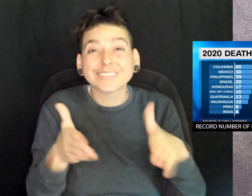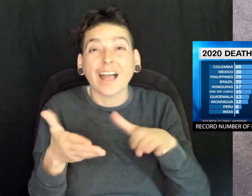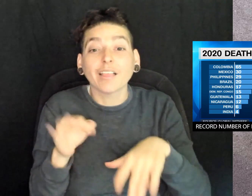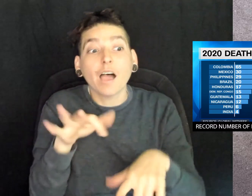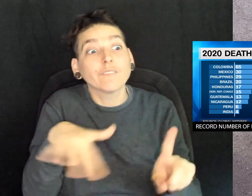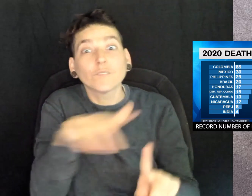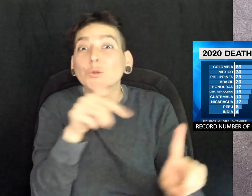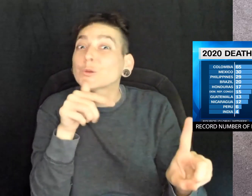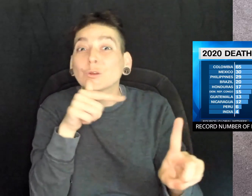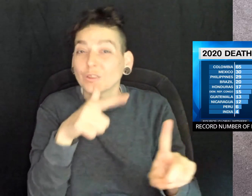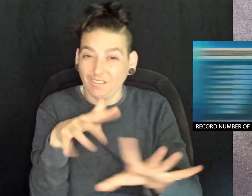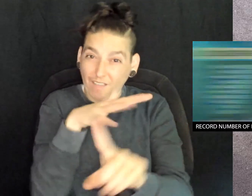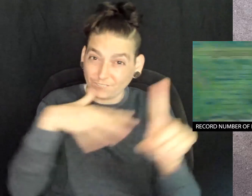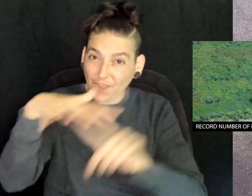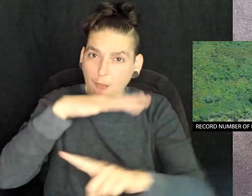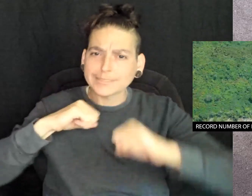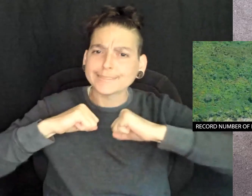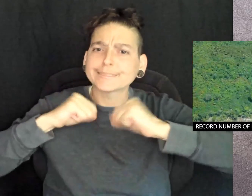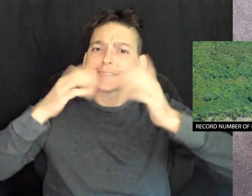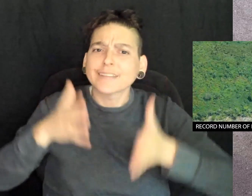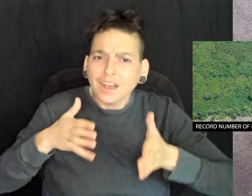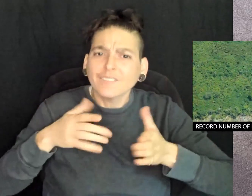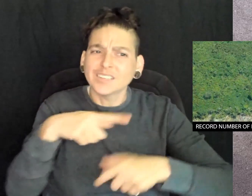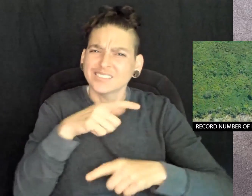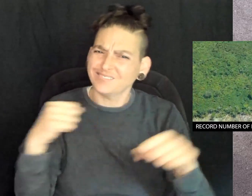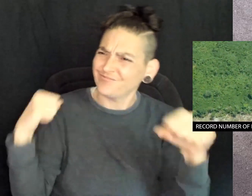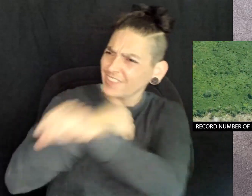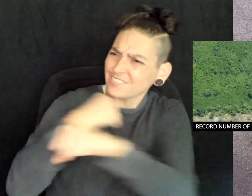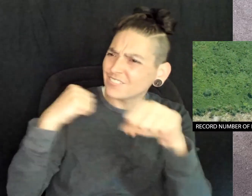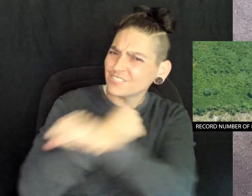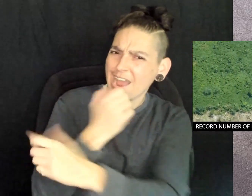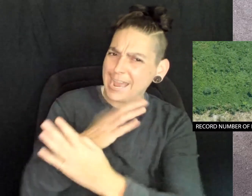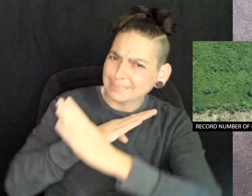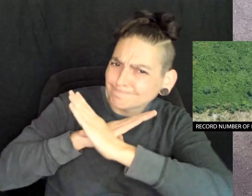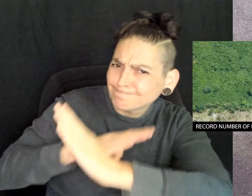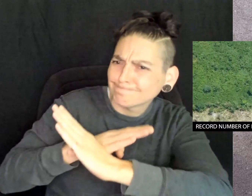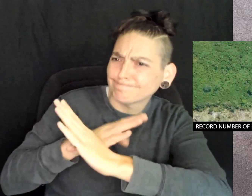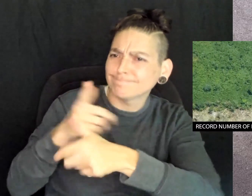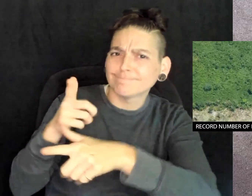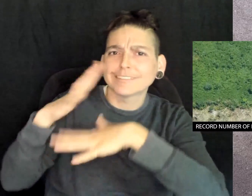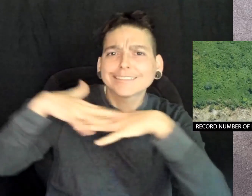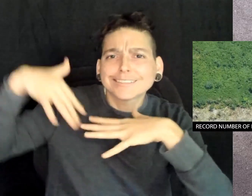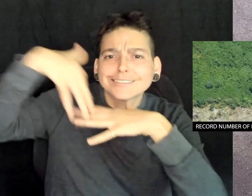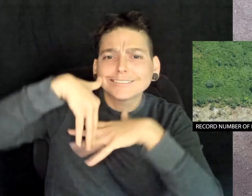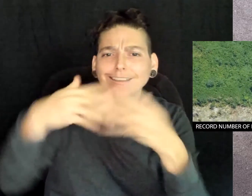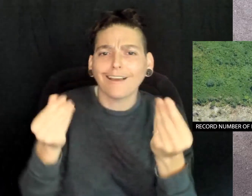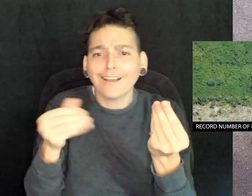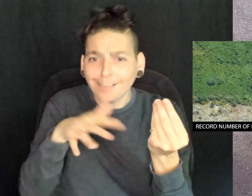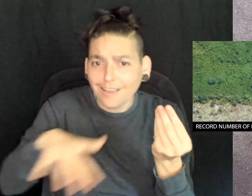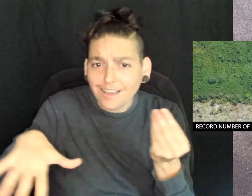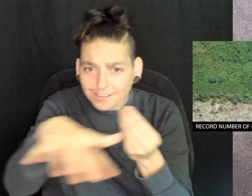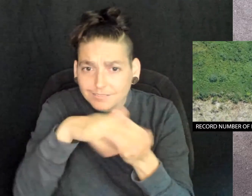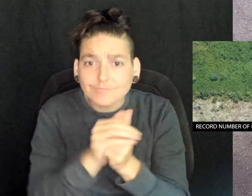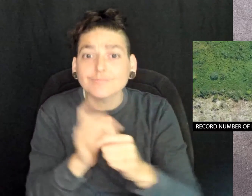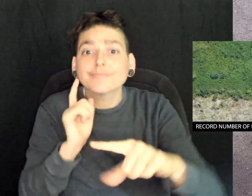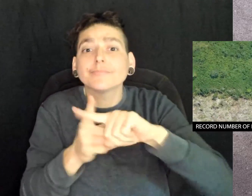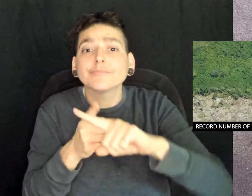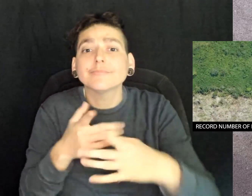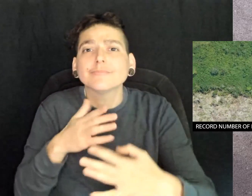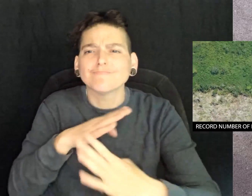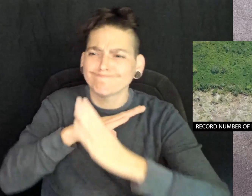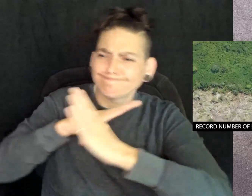on record for deaths of environmental defenders who were fighting to protect indigenous land